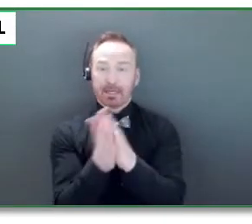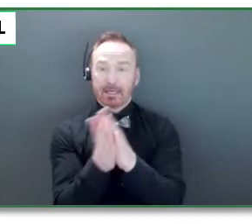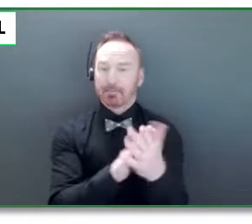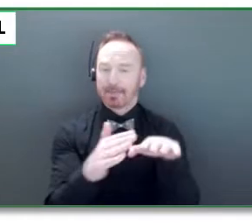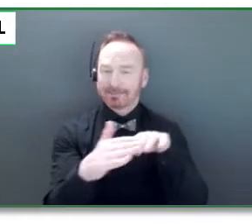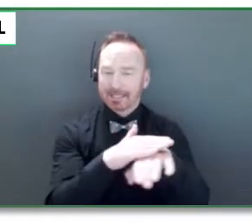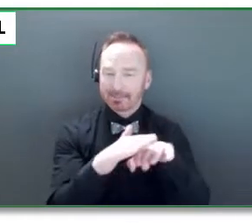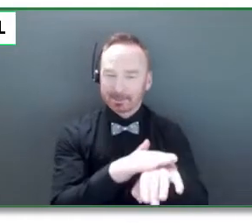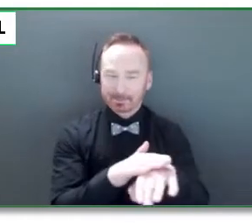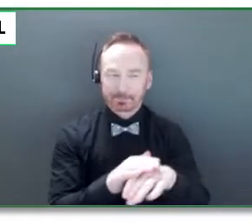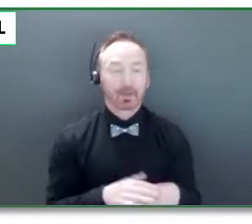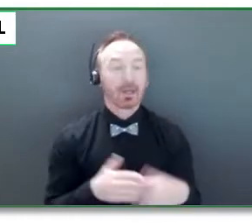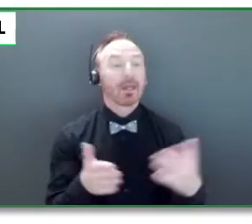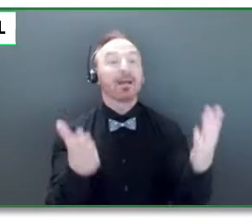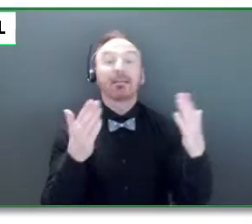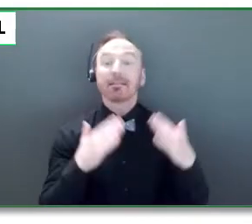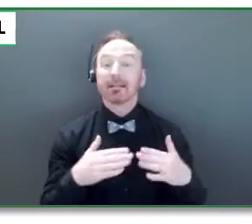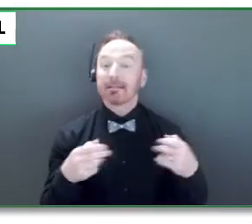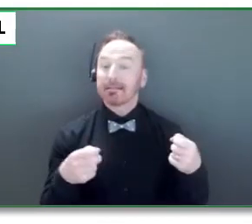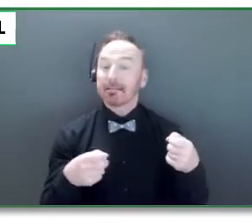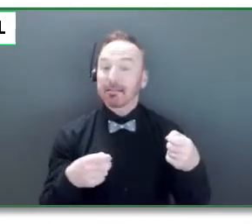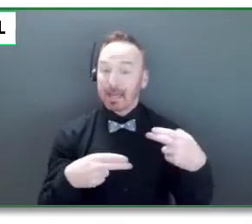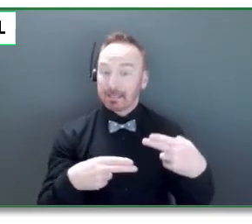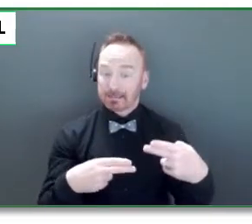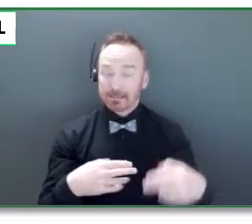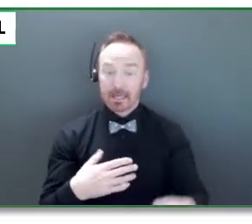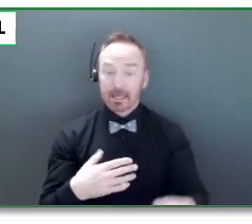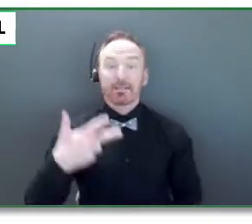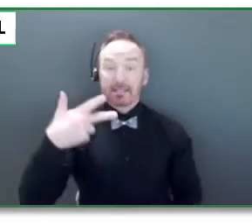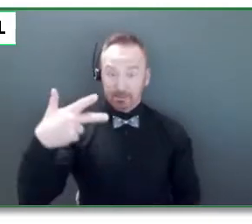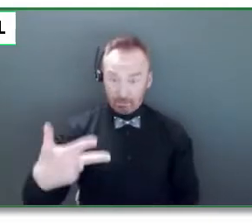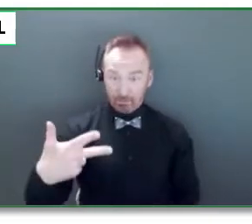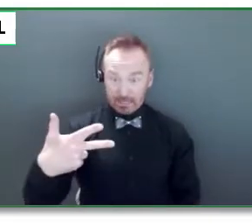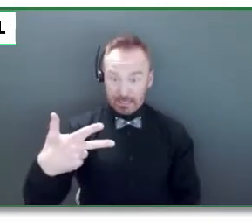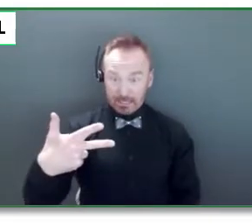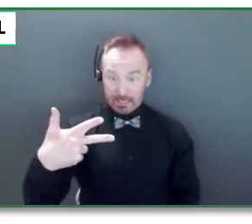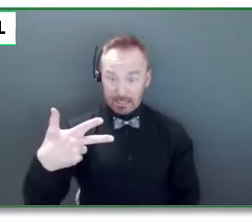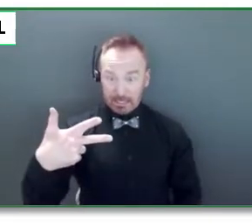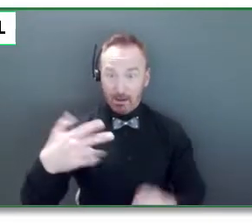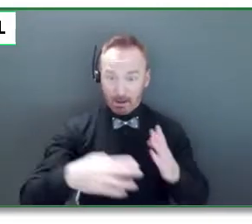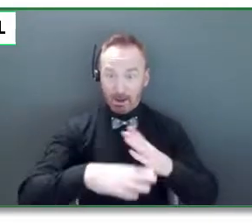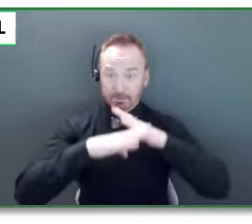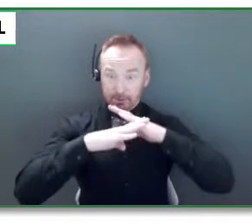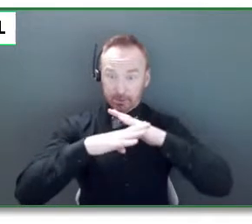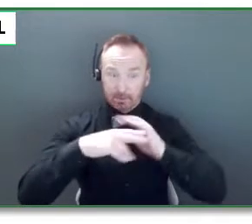So the first obstacle of the three that we identified is built in existing